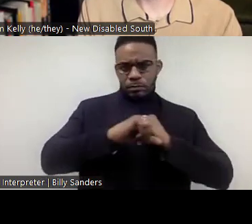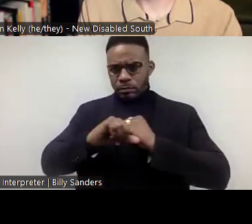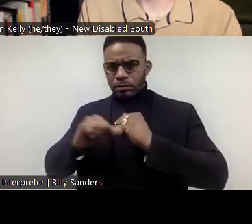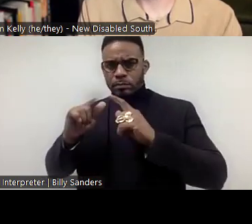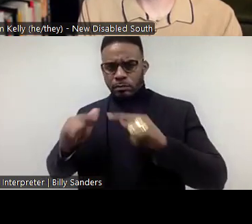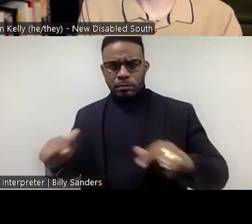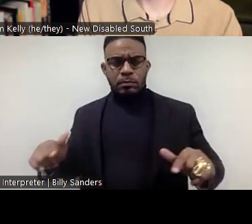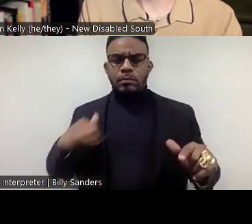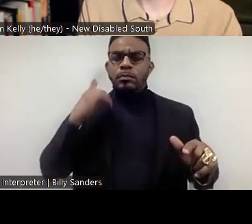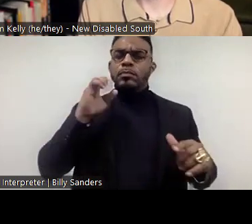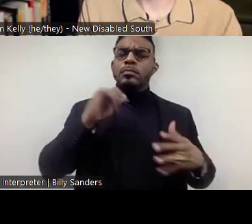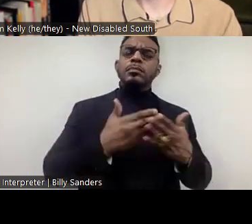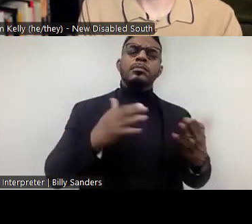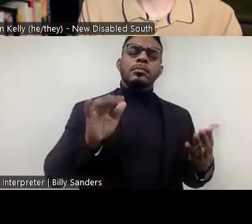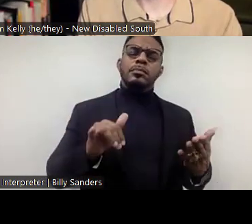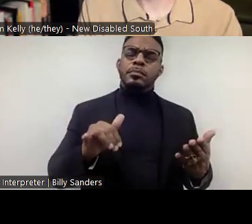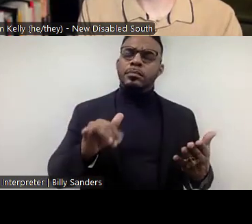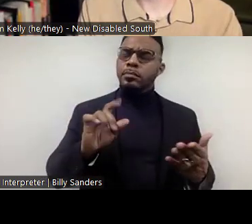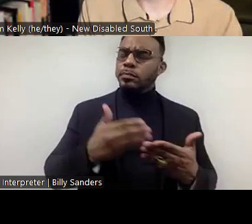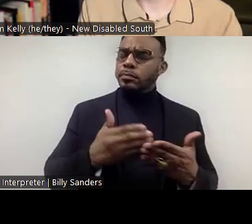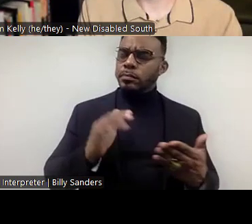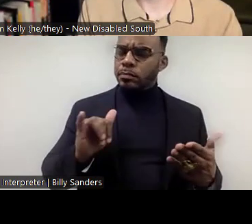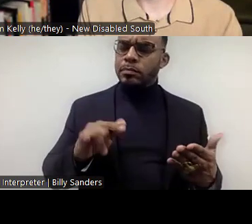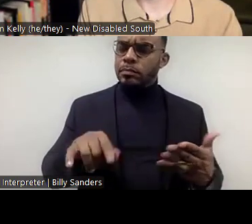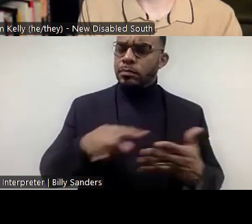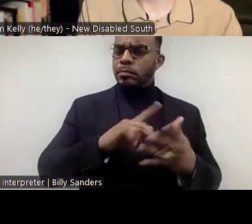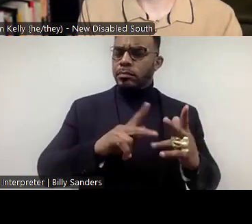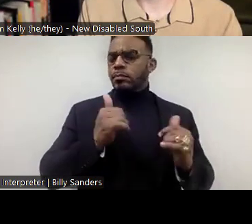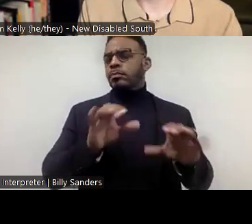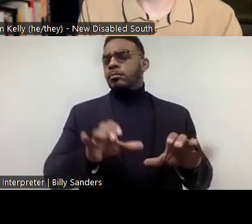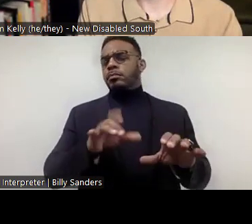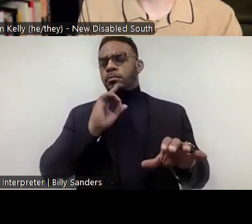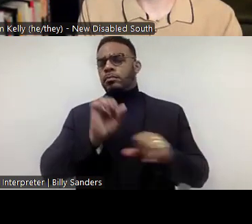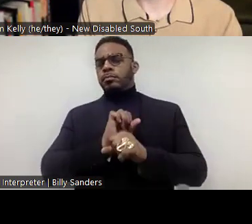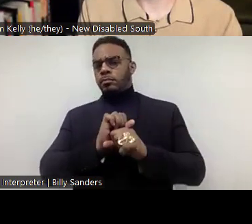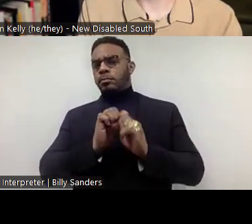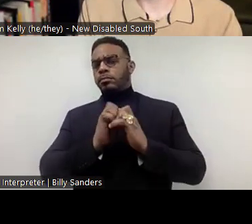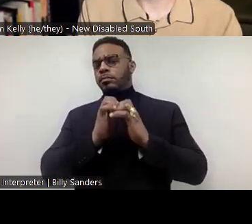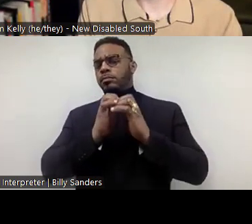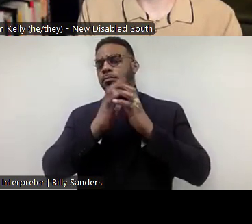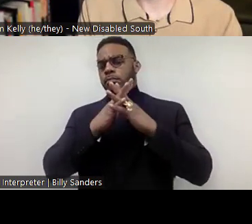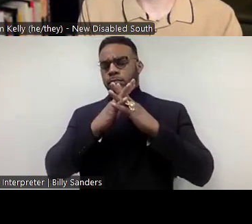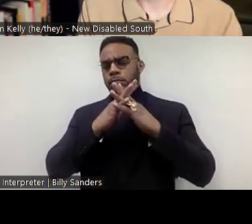are very involved in electoral politics, in campaigns, and so forth. And I think one of the things that those folks are